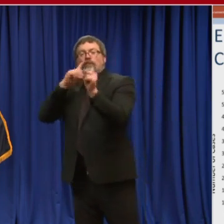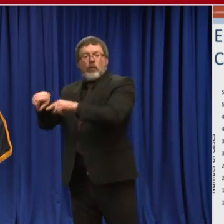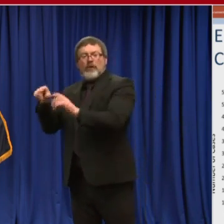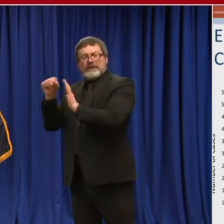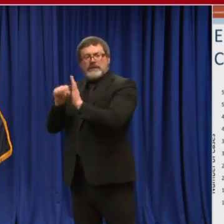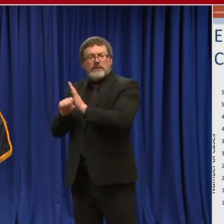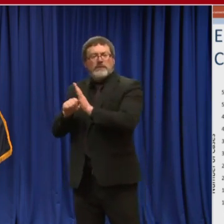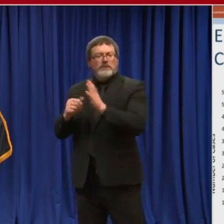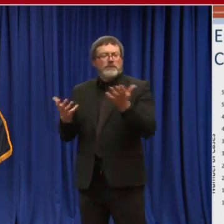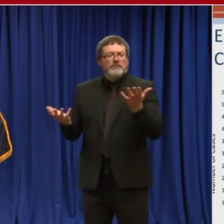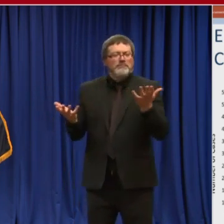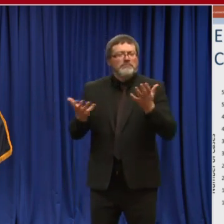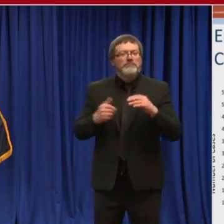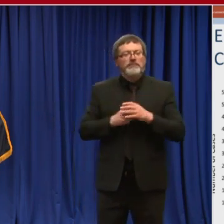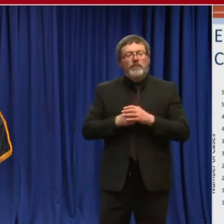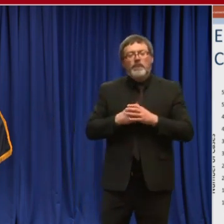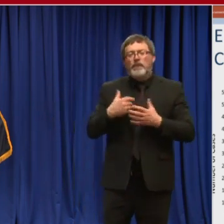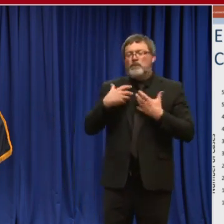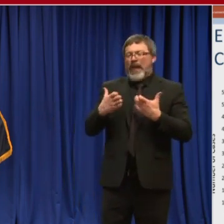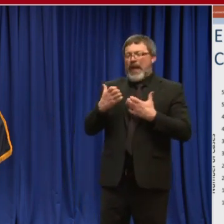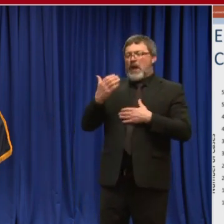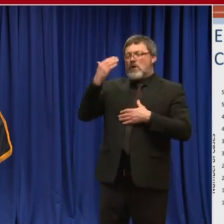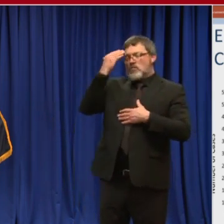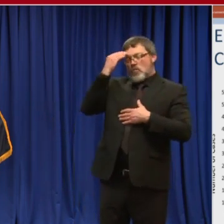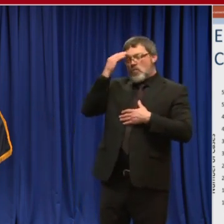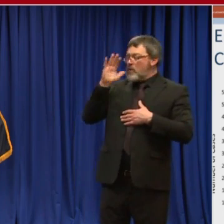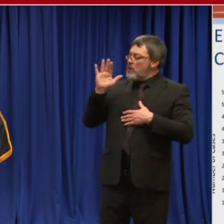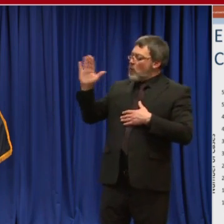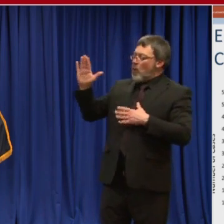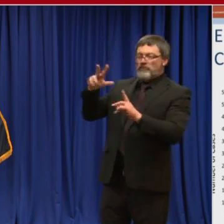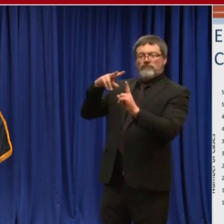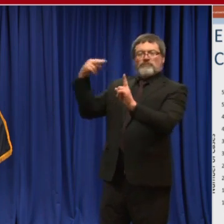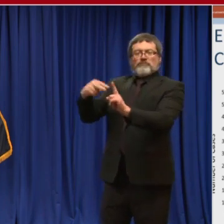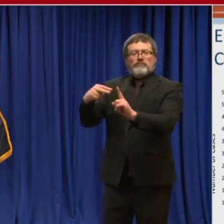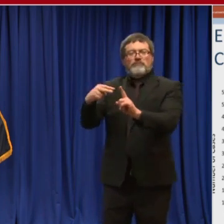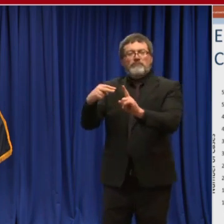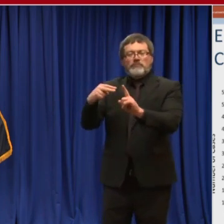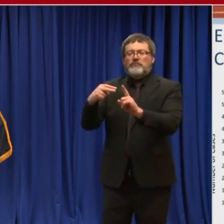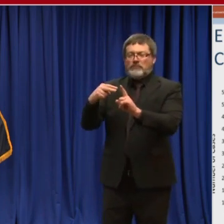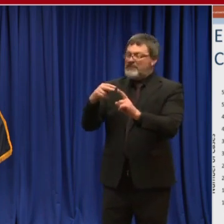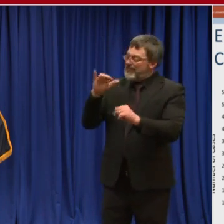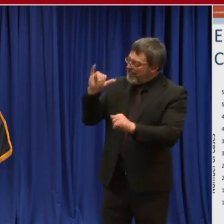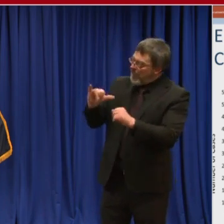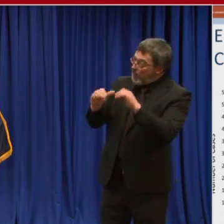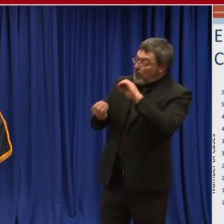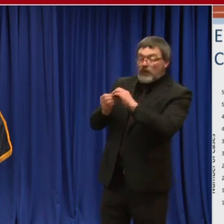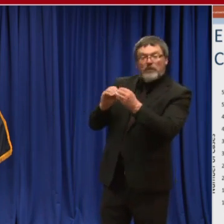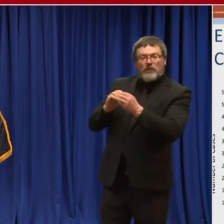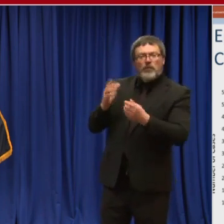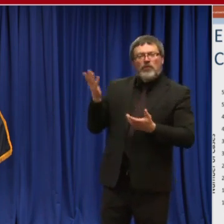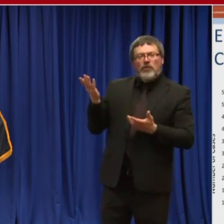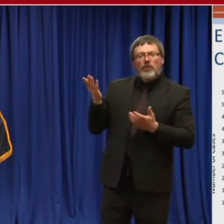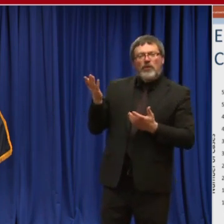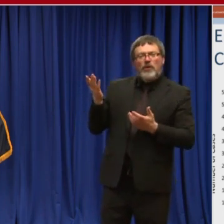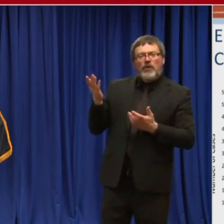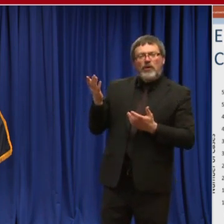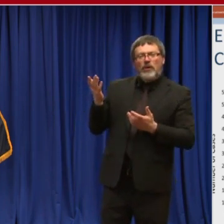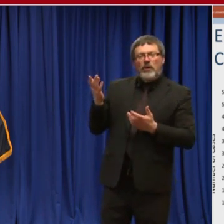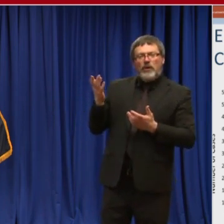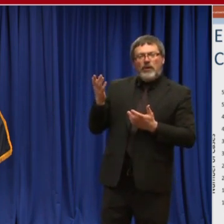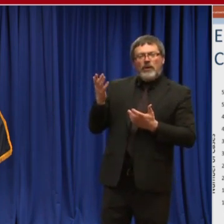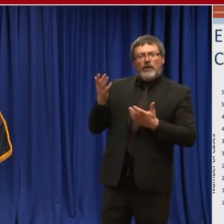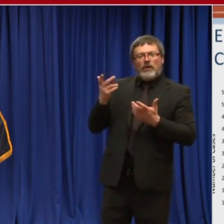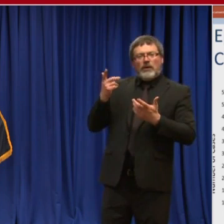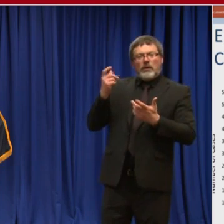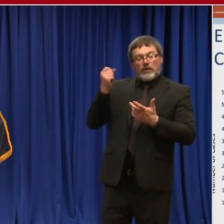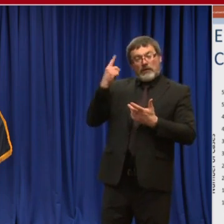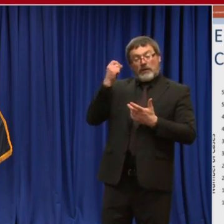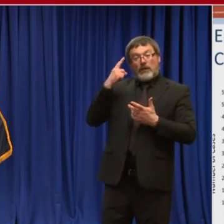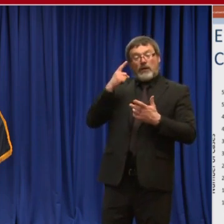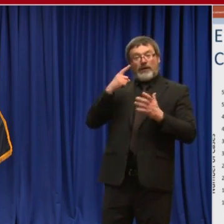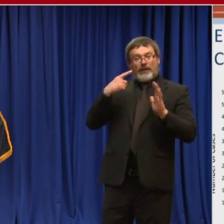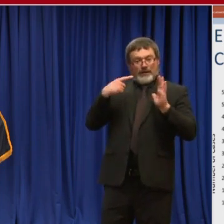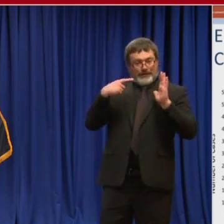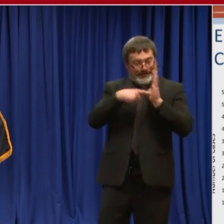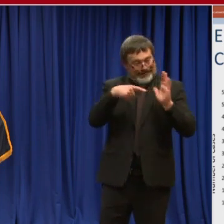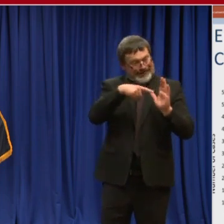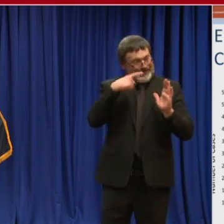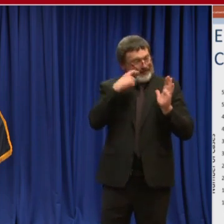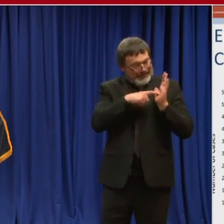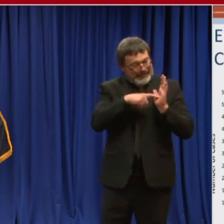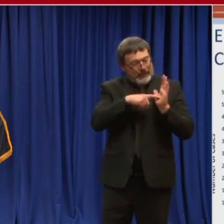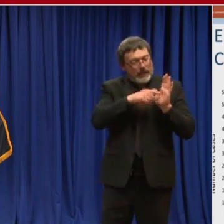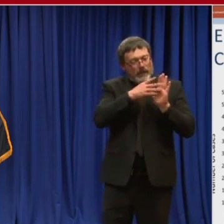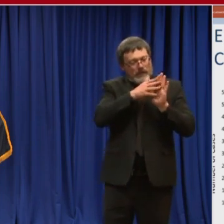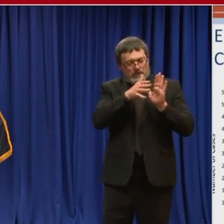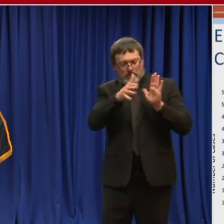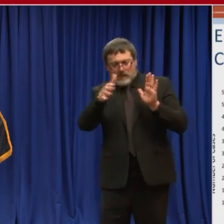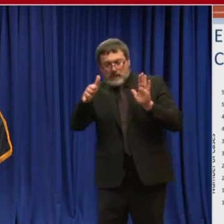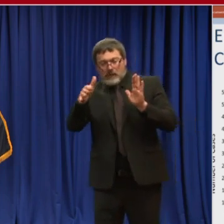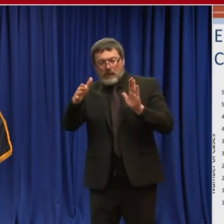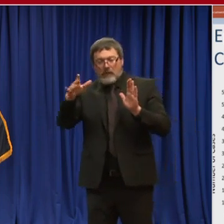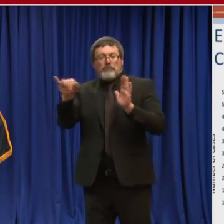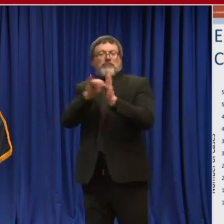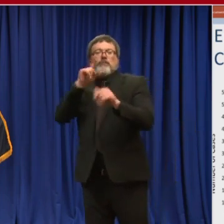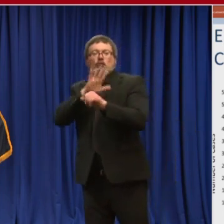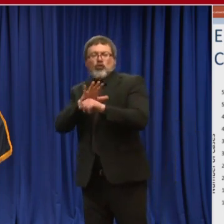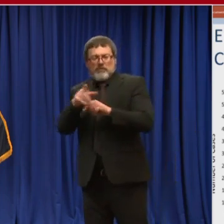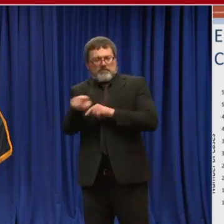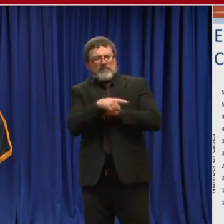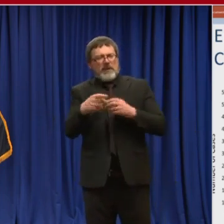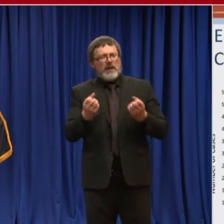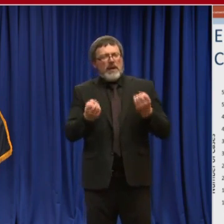YEAH, SO WHAT HAPPENED IN YOUR OPINION 21, SO THE FIRST PRESS CONFERENCE YOU HAD WITH ALL OF US AT THAT HAZE AND DRIVE WAS A COUPLE OF DAYS AFTER YOUR FIRST POSITIVE AT THE END OF FEBRUARY.